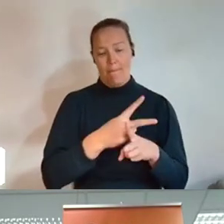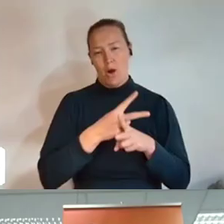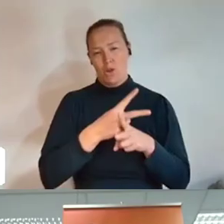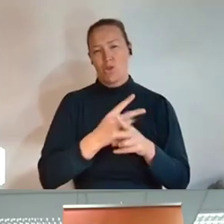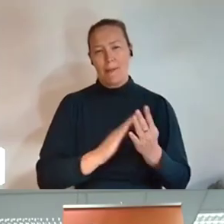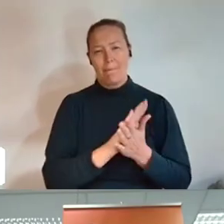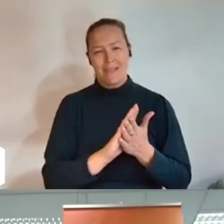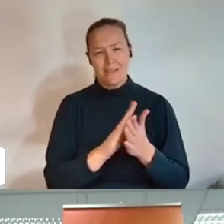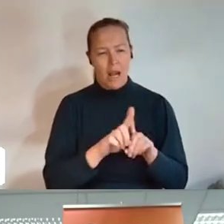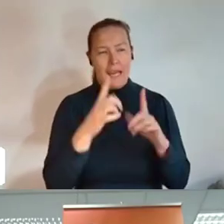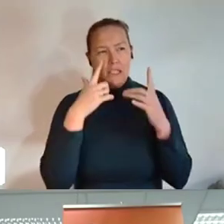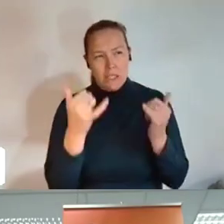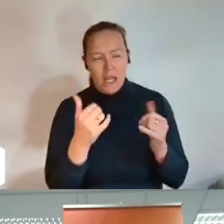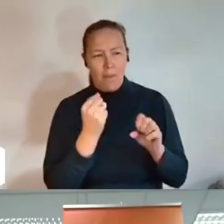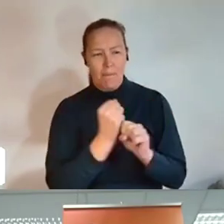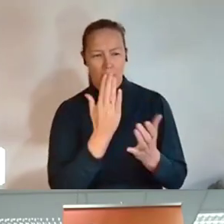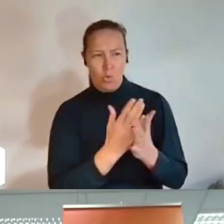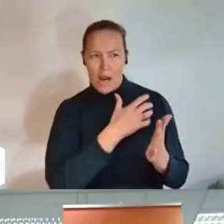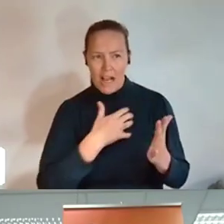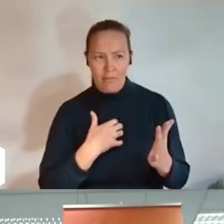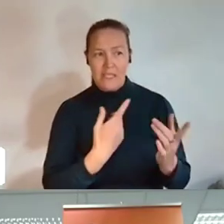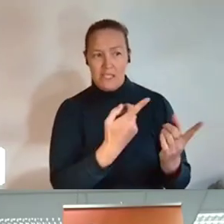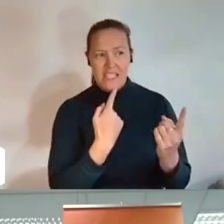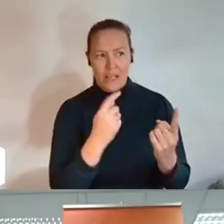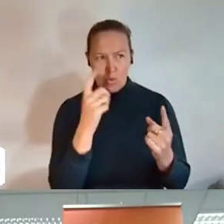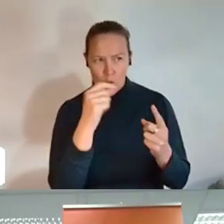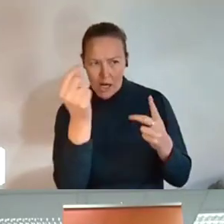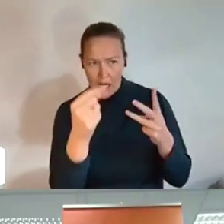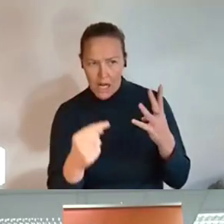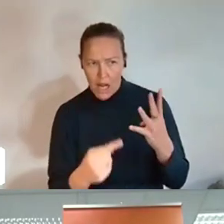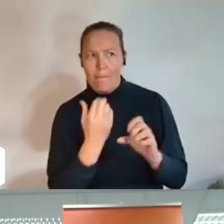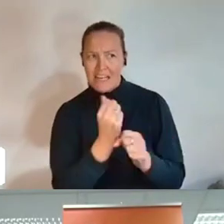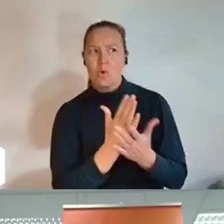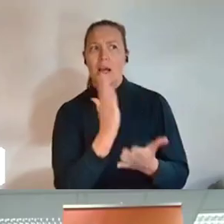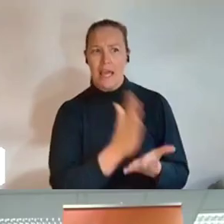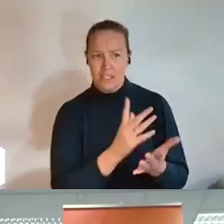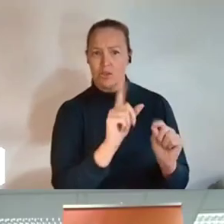that the government is doing what they said they would do. Because as you know, it's very easy for